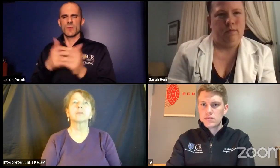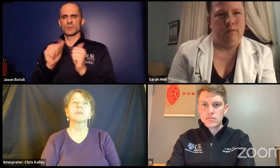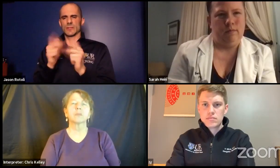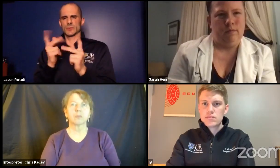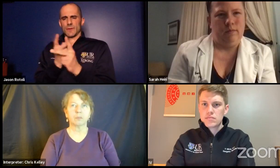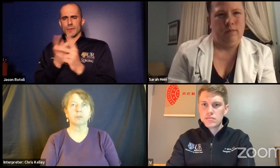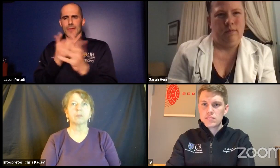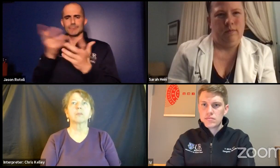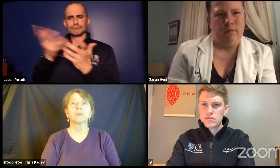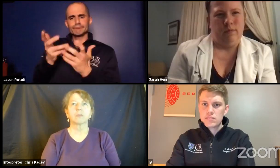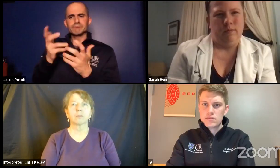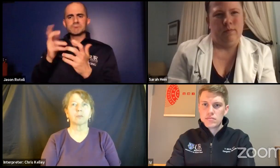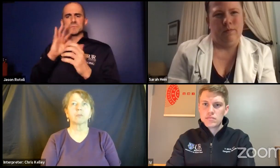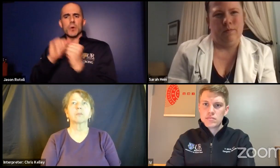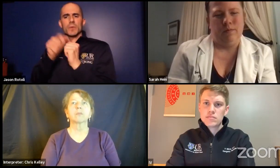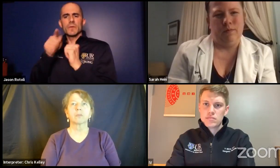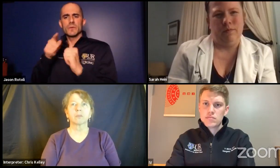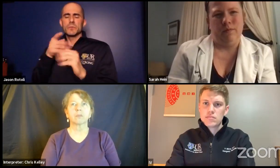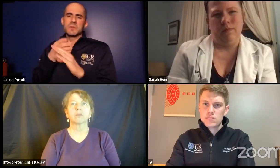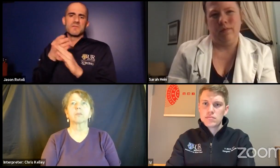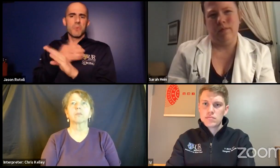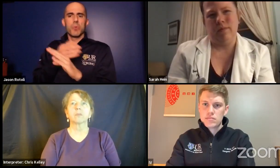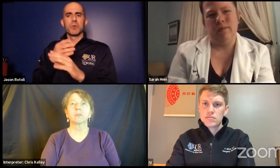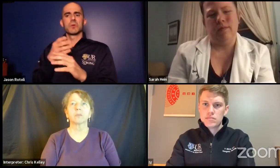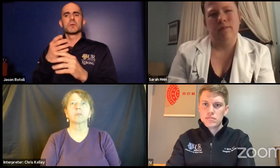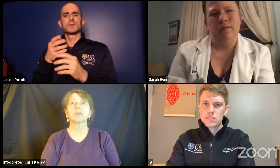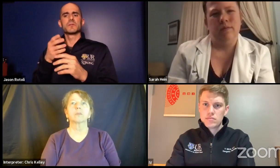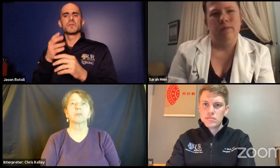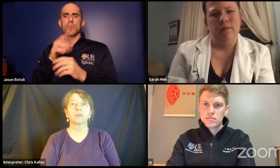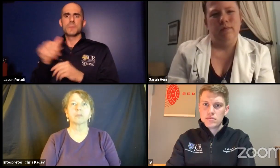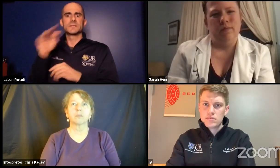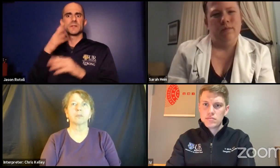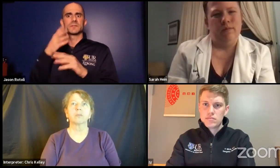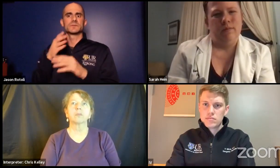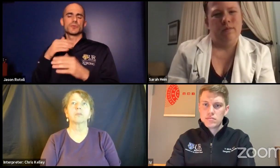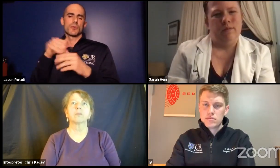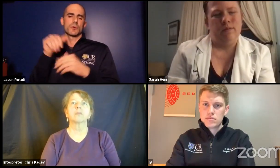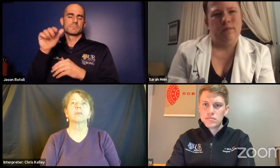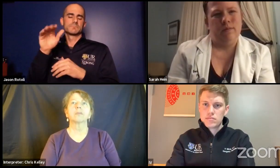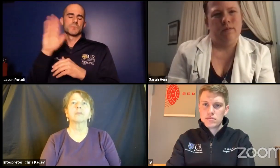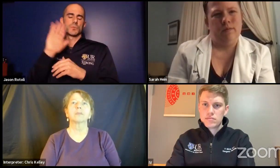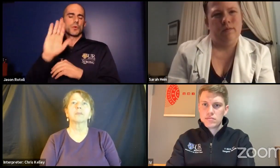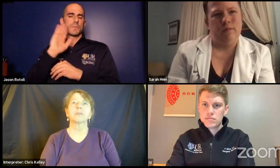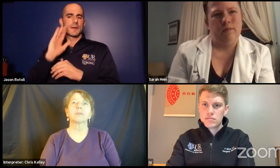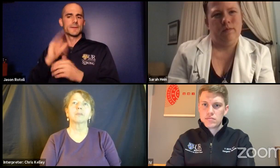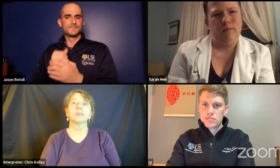Which means that they then contact the team that will be working with you and taking over